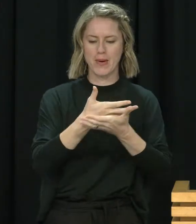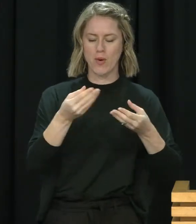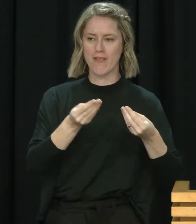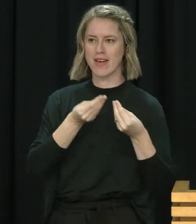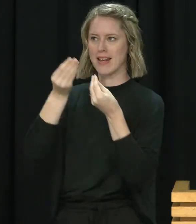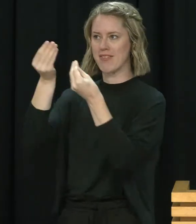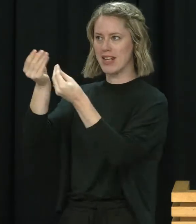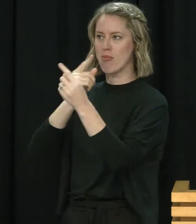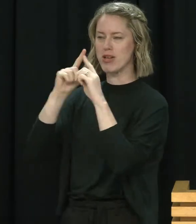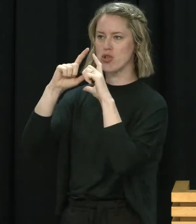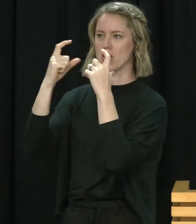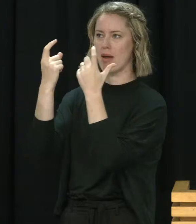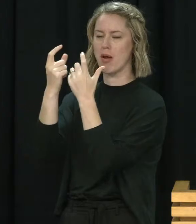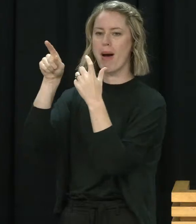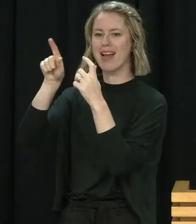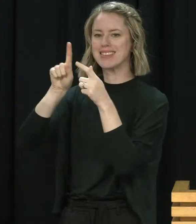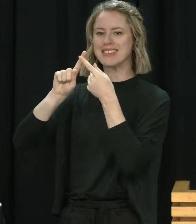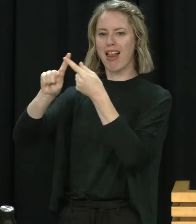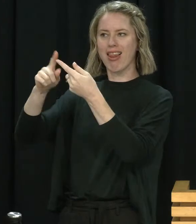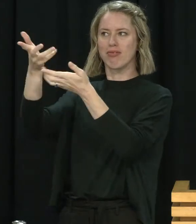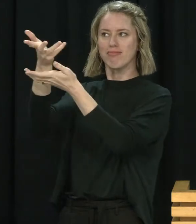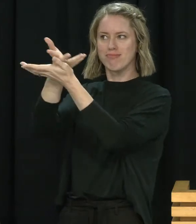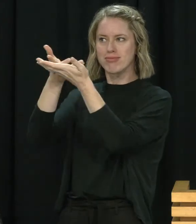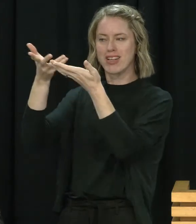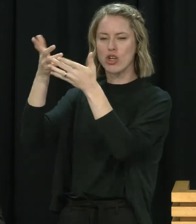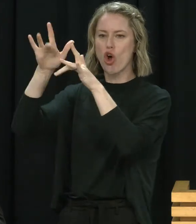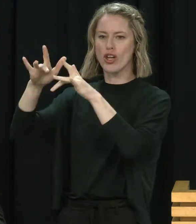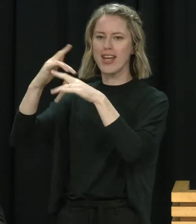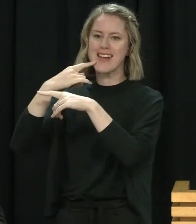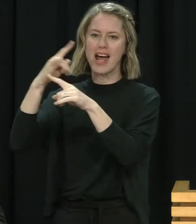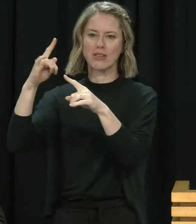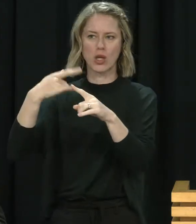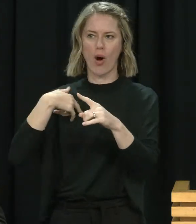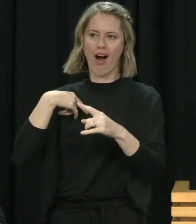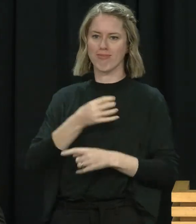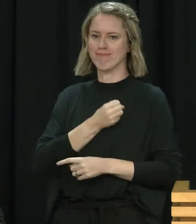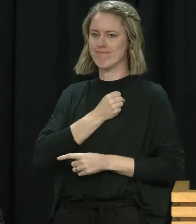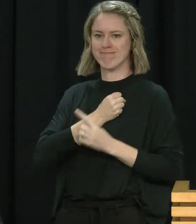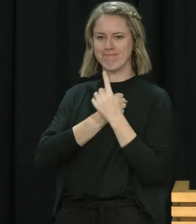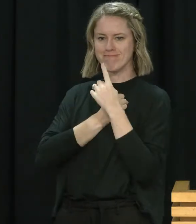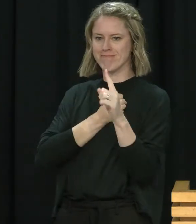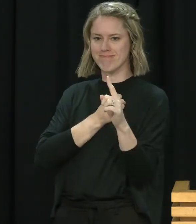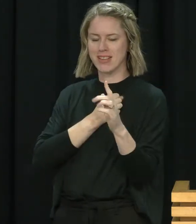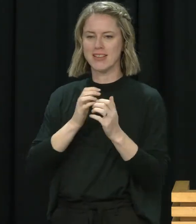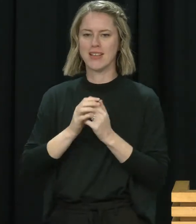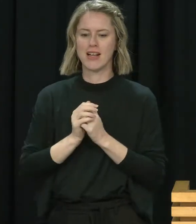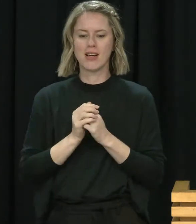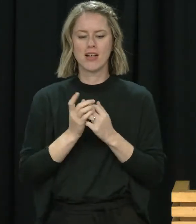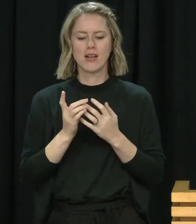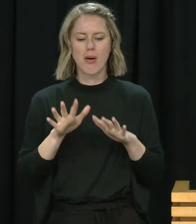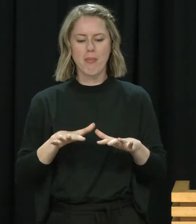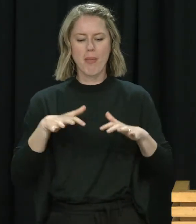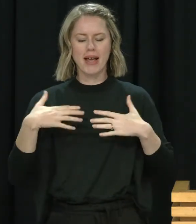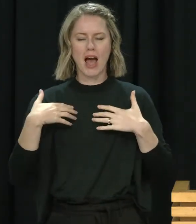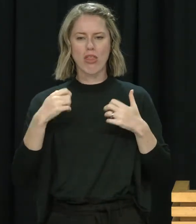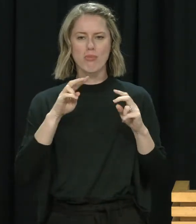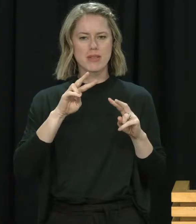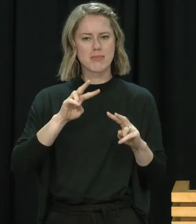of the all-of-government that's gone up to Cabinet and